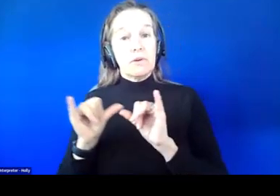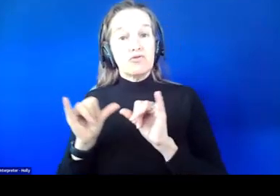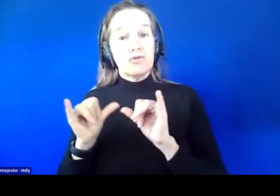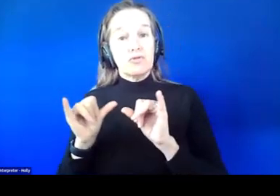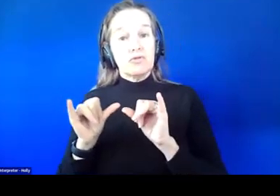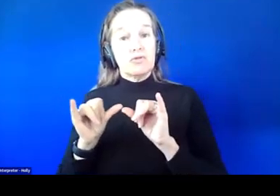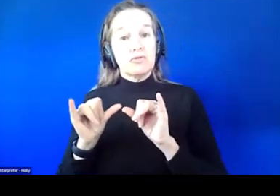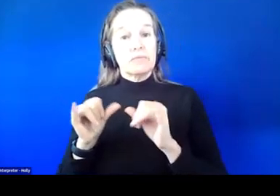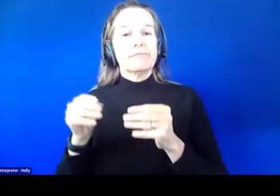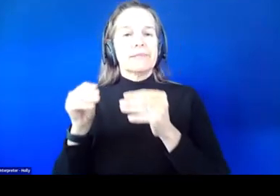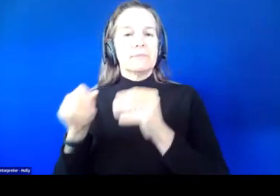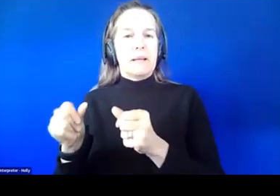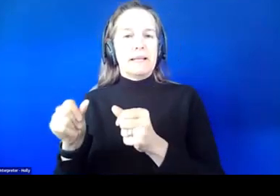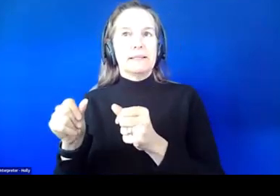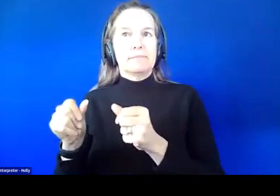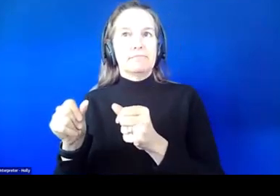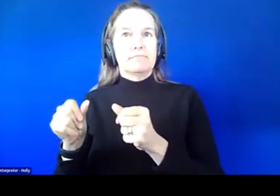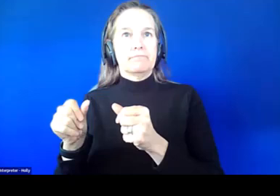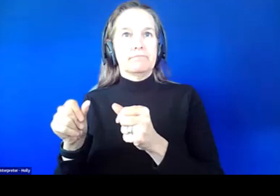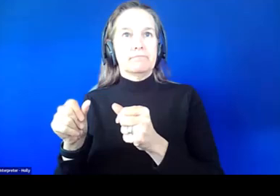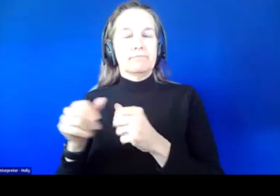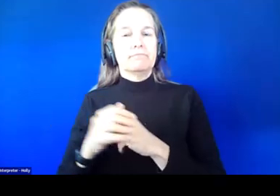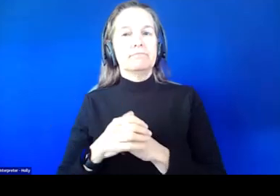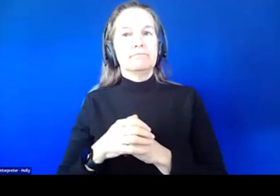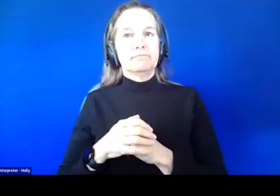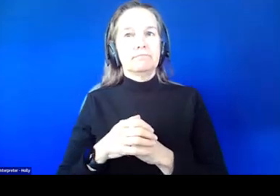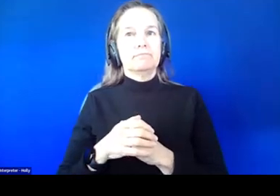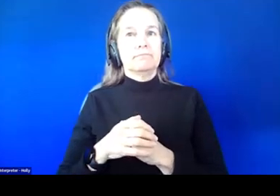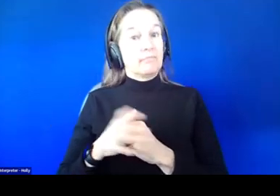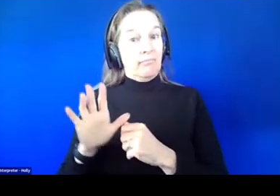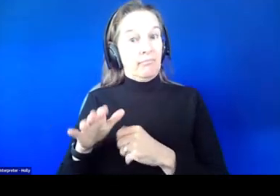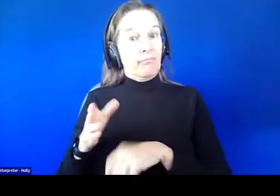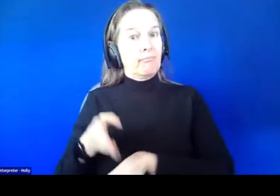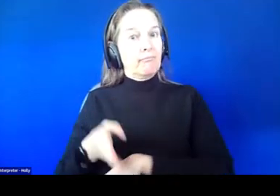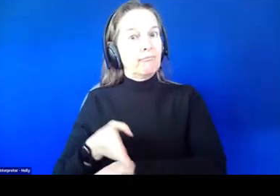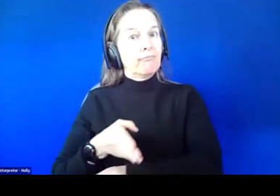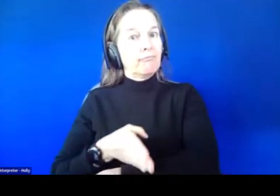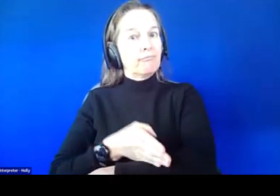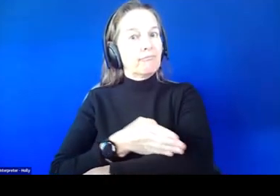There's been a lot of progress, thanks to programs